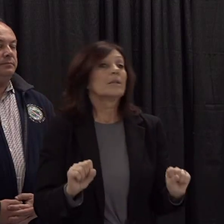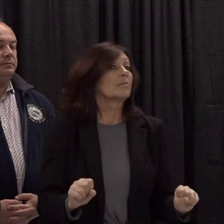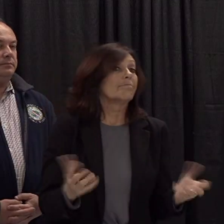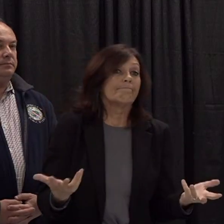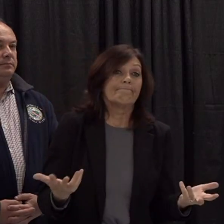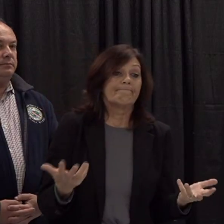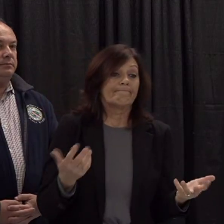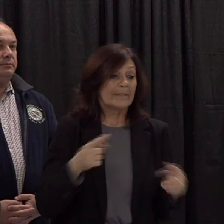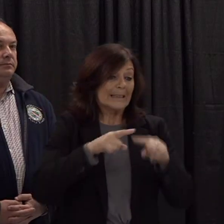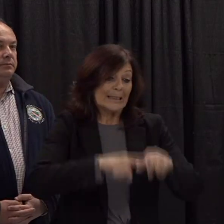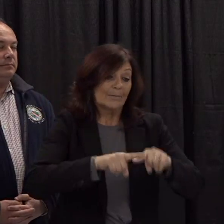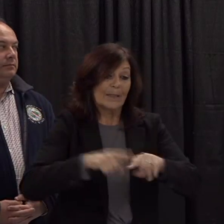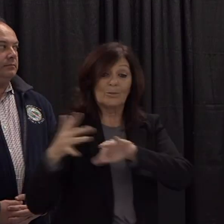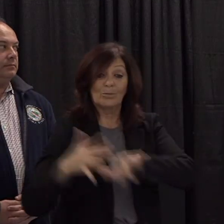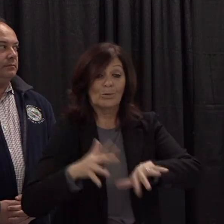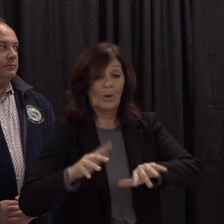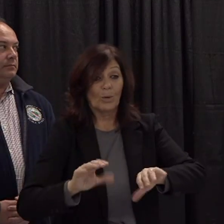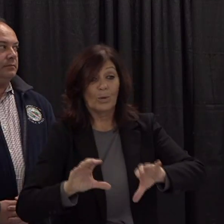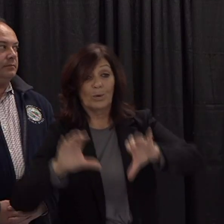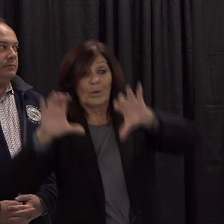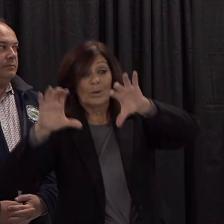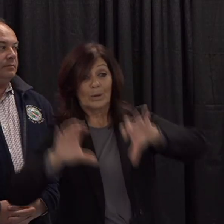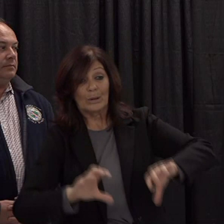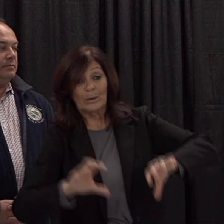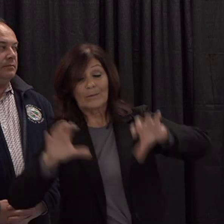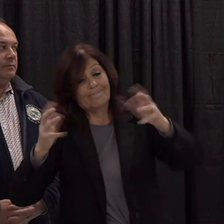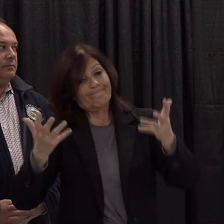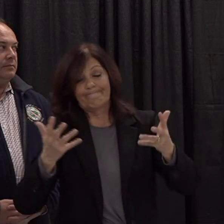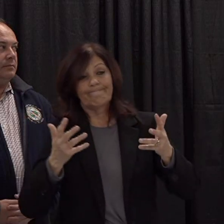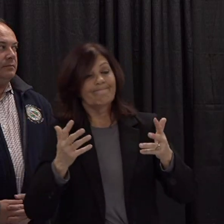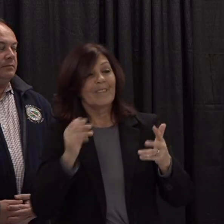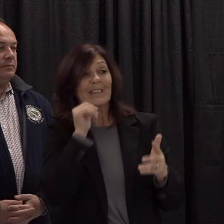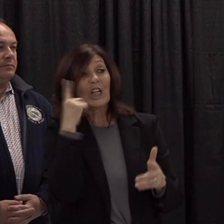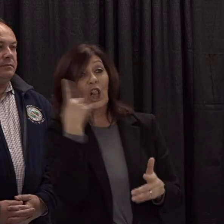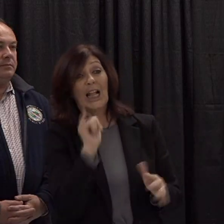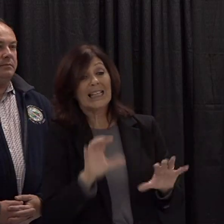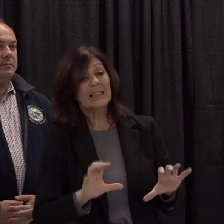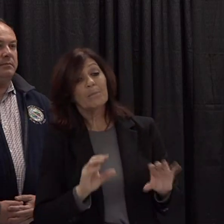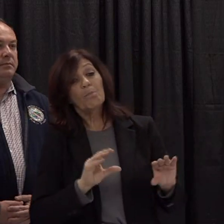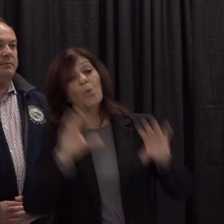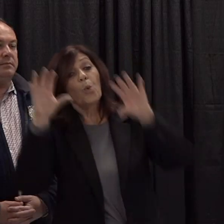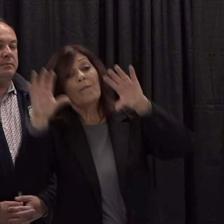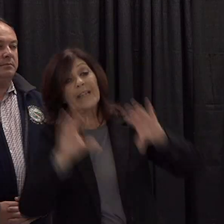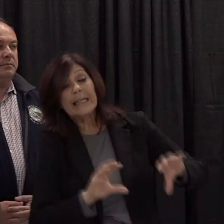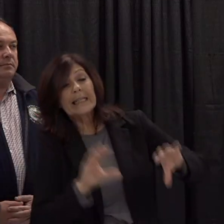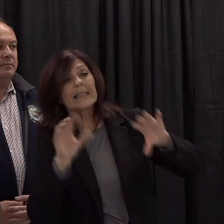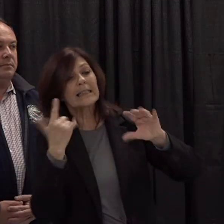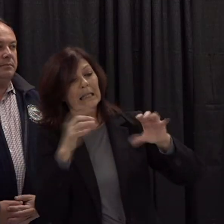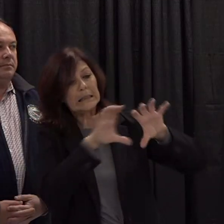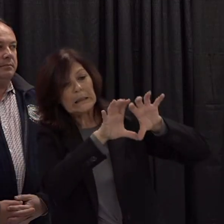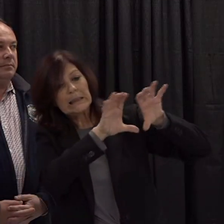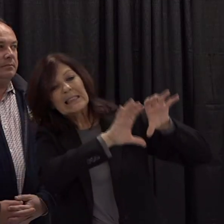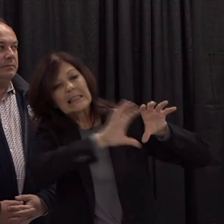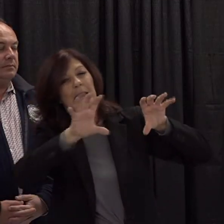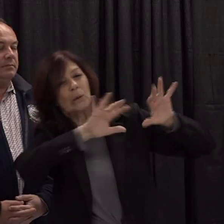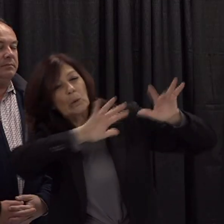dependent upon this band. Based on the most recent information from the Weather Service, it doesn't look like it's moving that this. The areas that are not getting snow and haven't gotten,